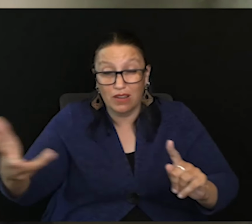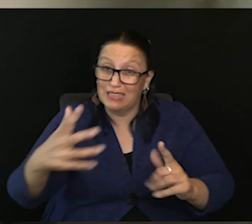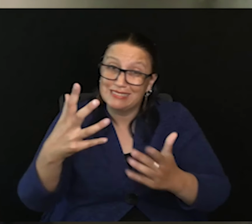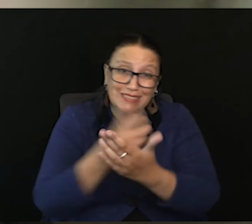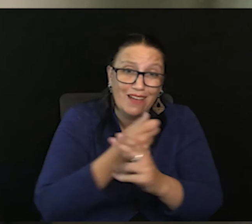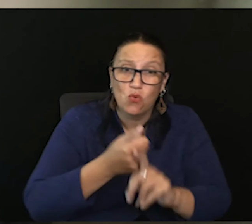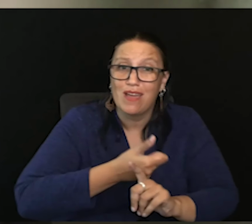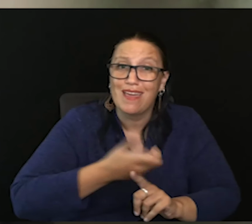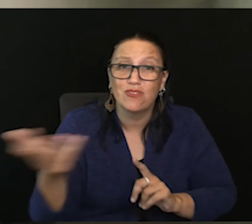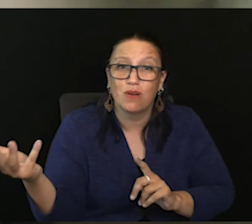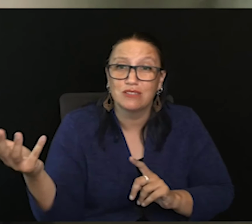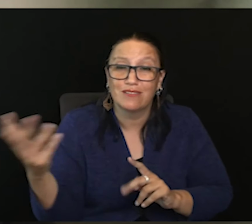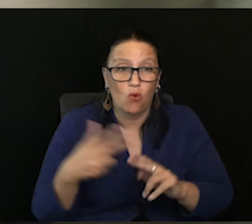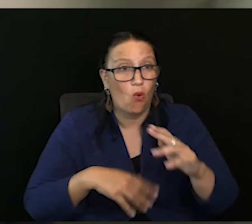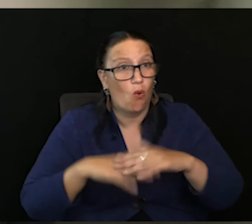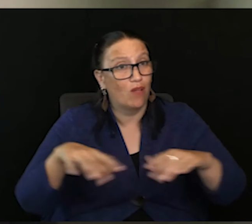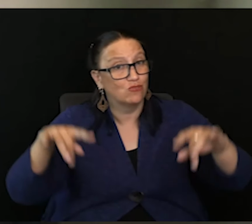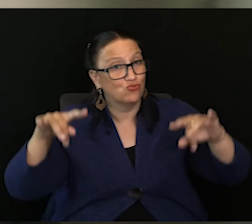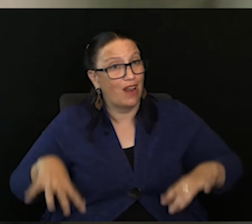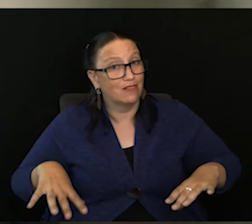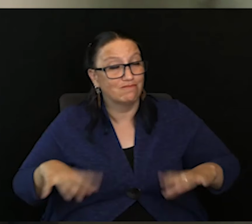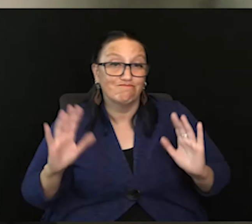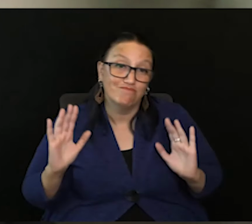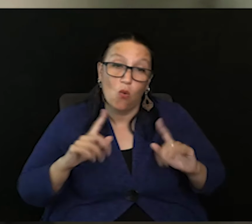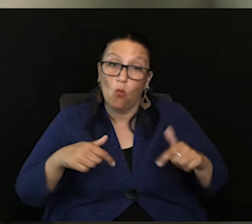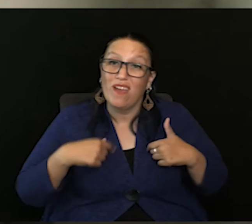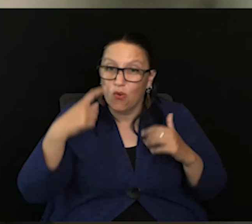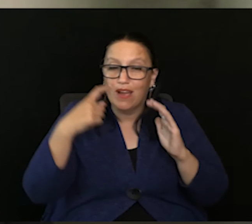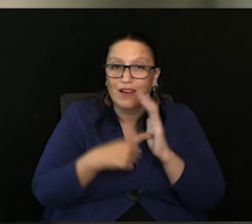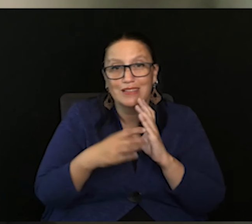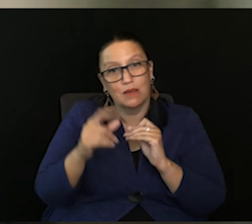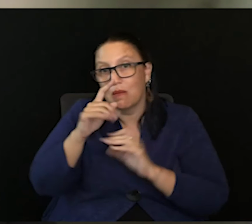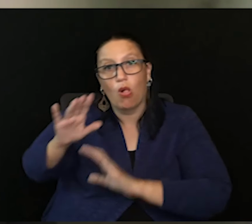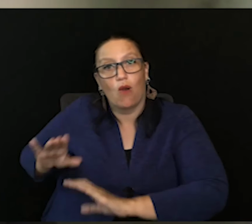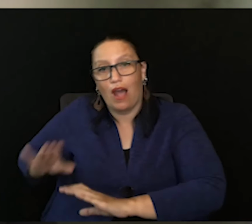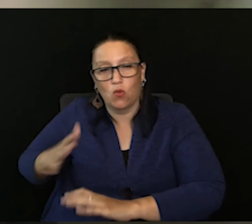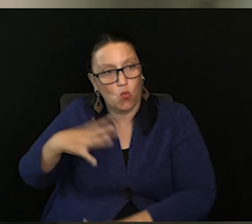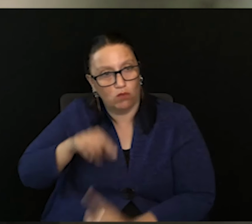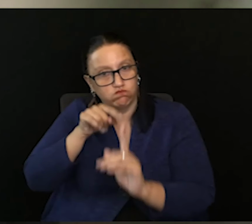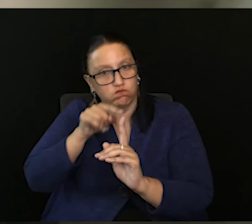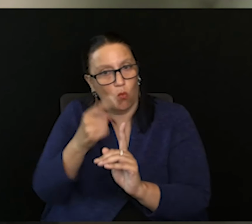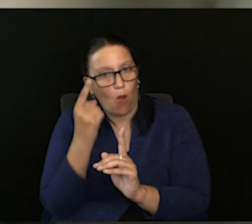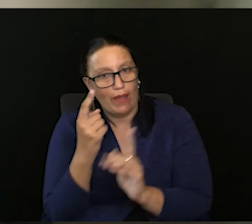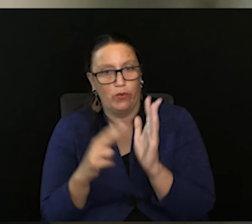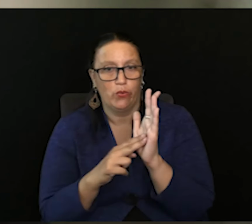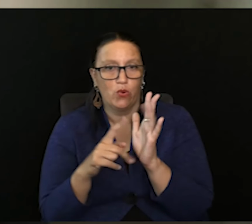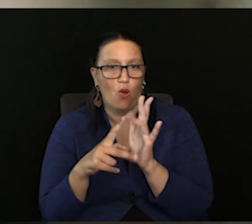we do recognise that just as the TGIs have many approaches, as a government, we've had many approaches